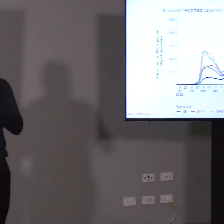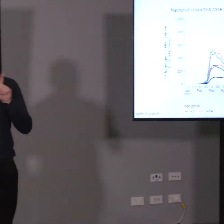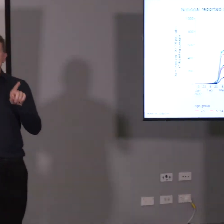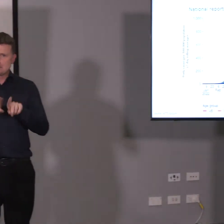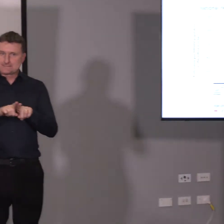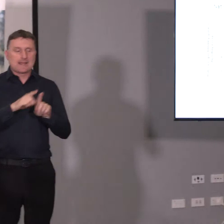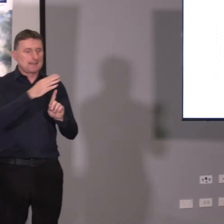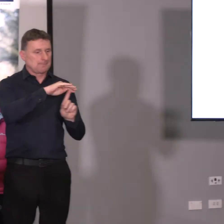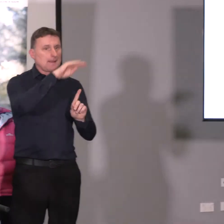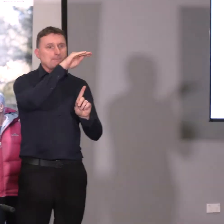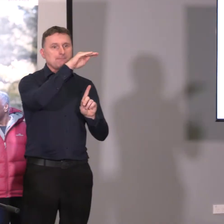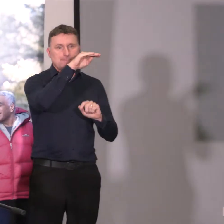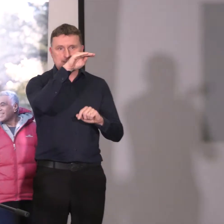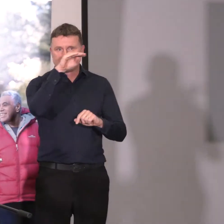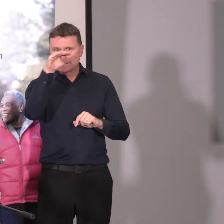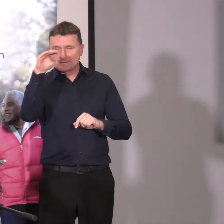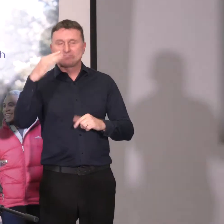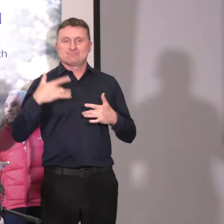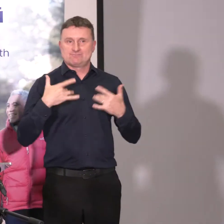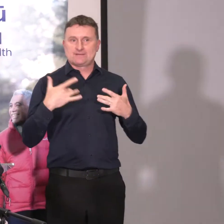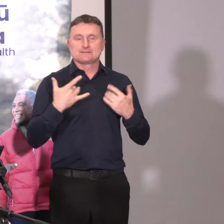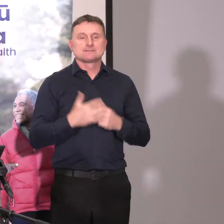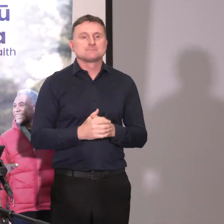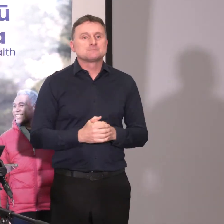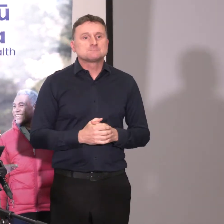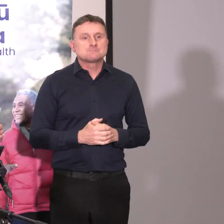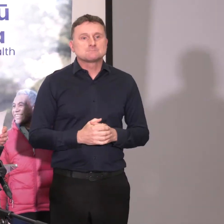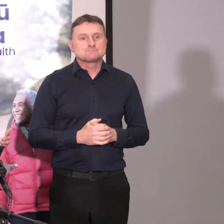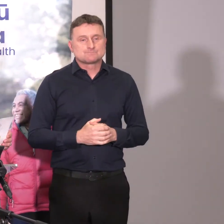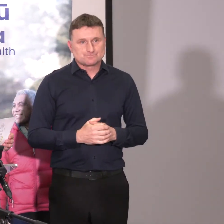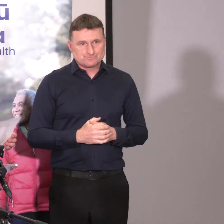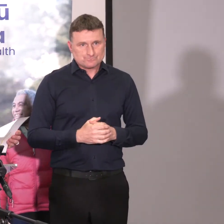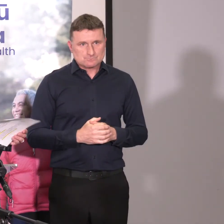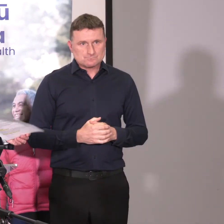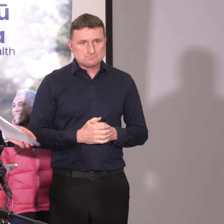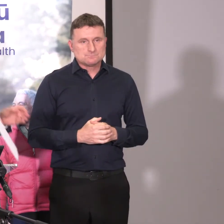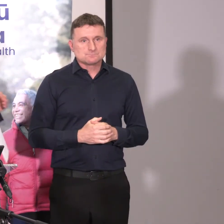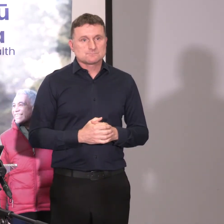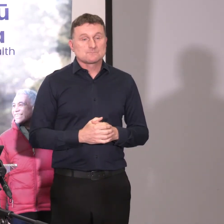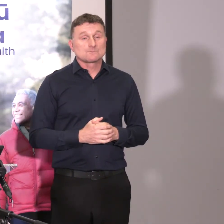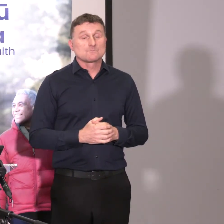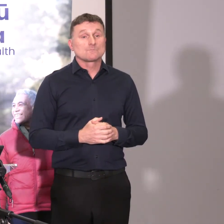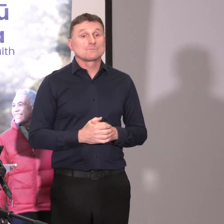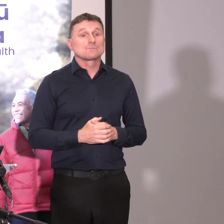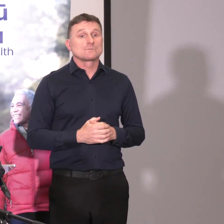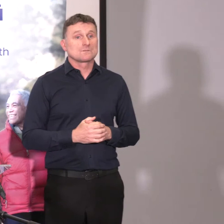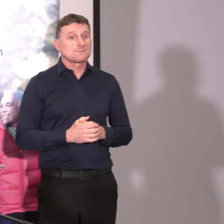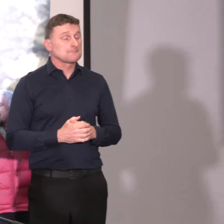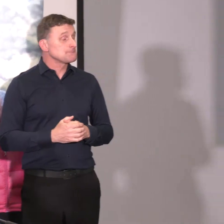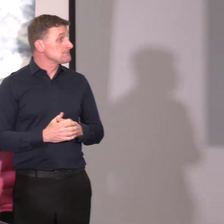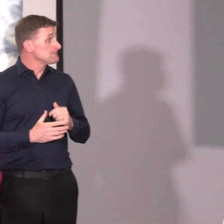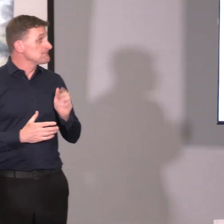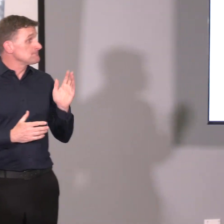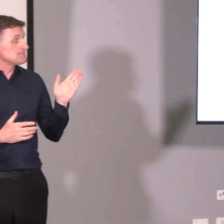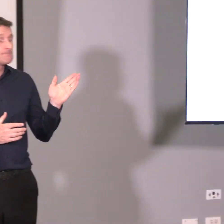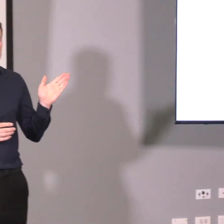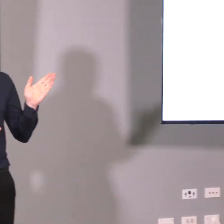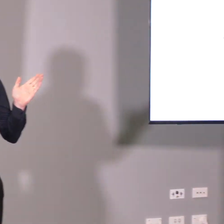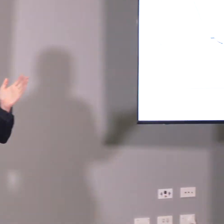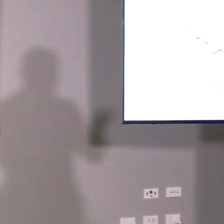results also support the trend of stabilisation. However, as